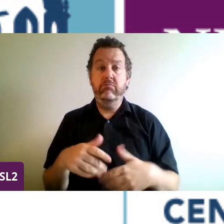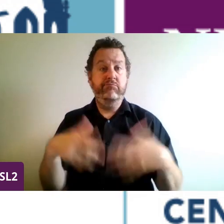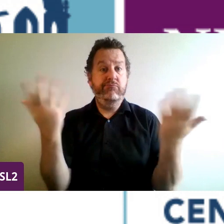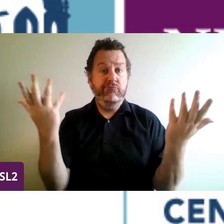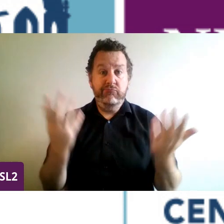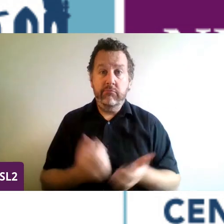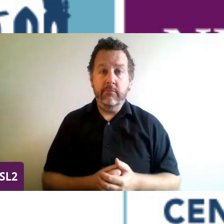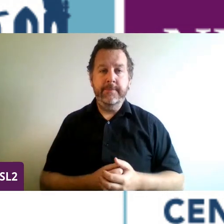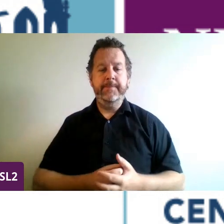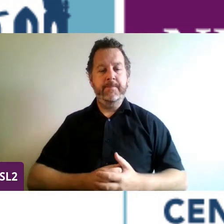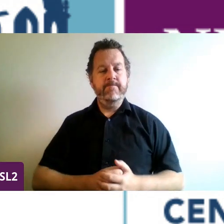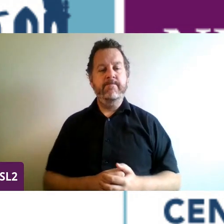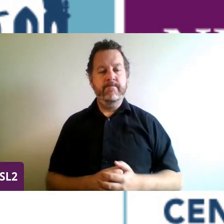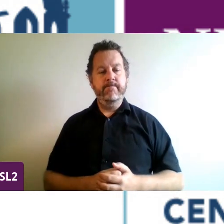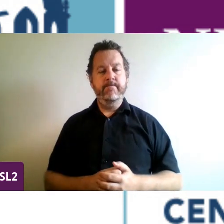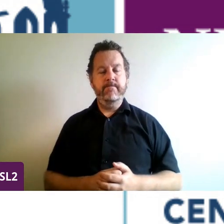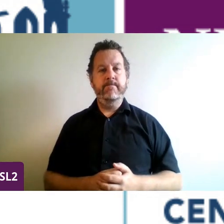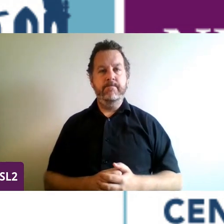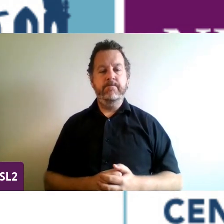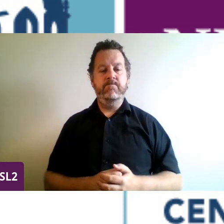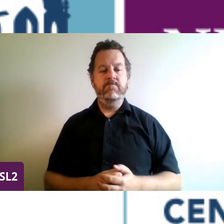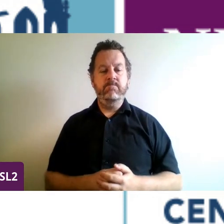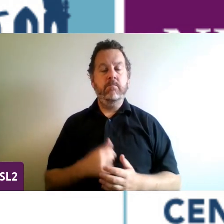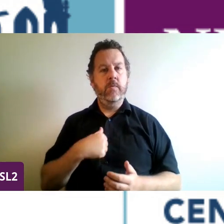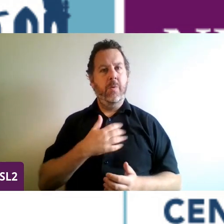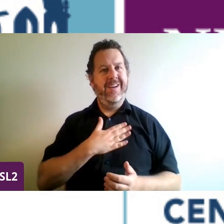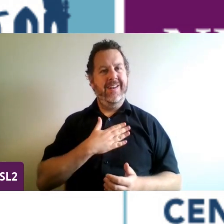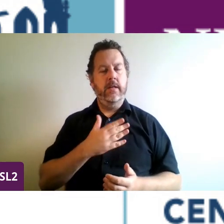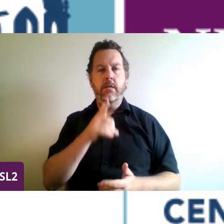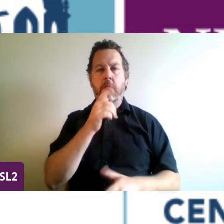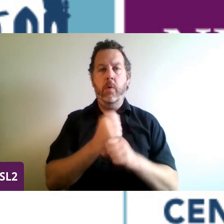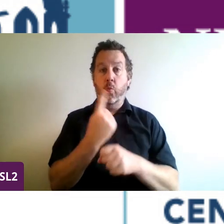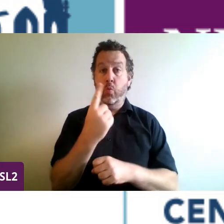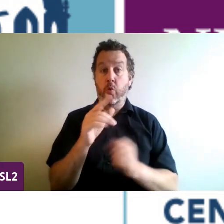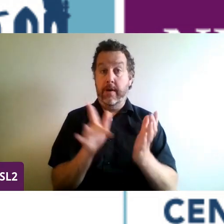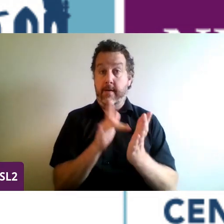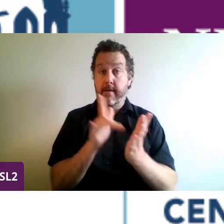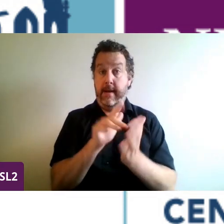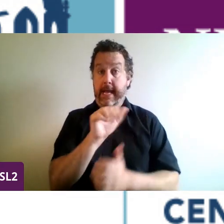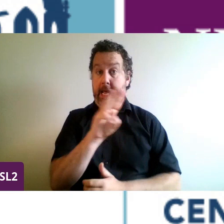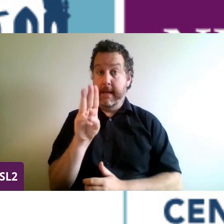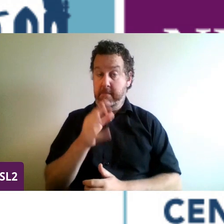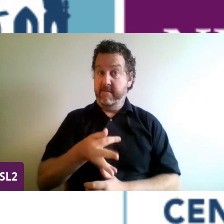I want to tell you about an app I came across a couple of years ago.